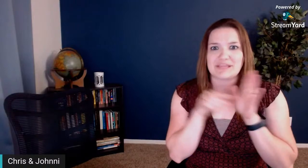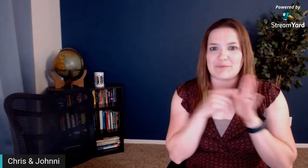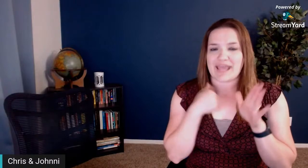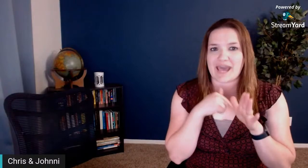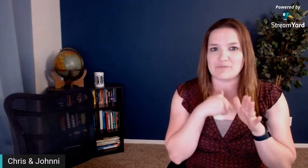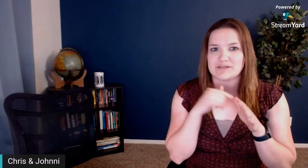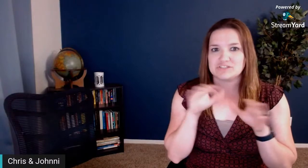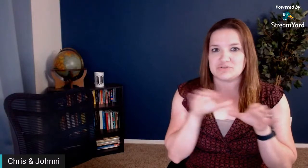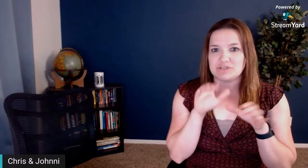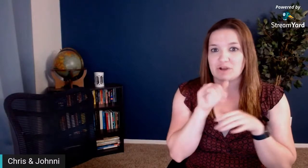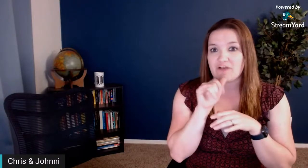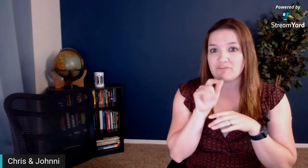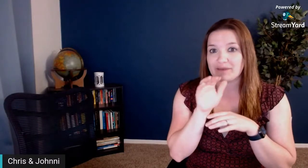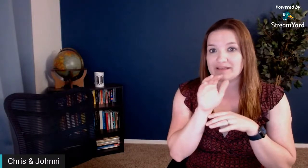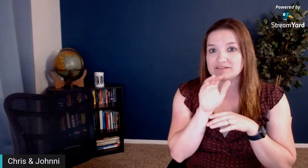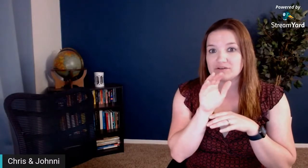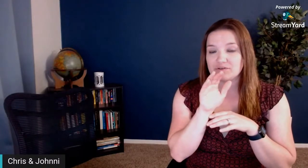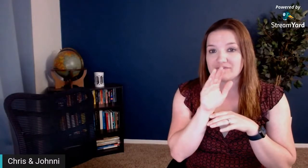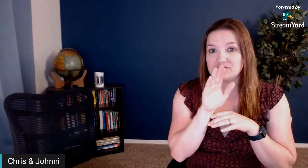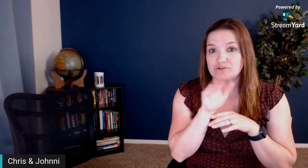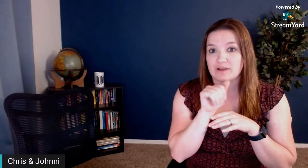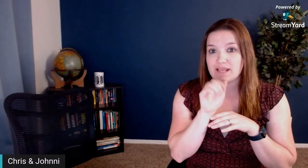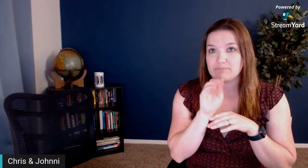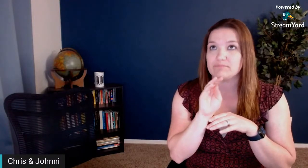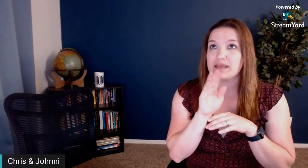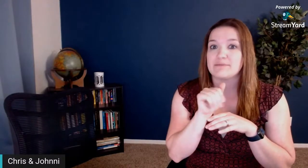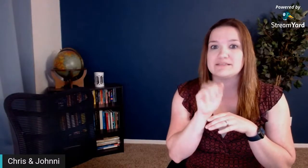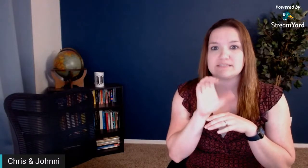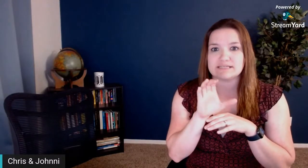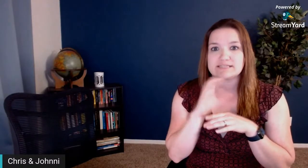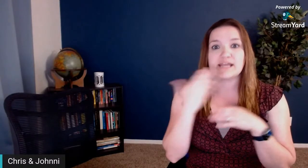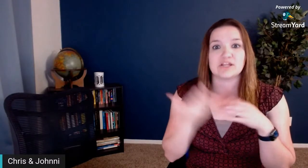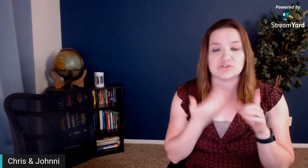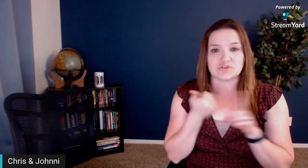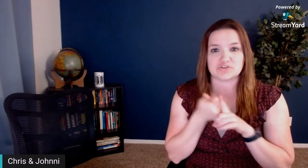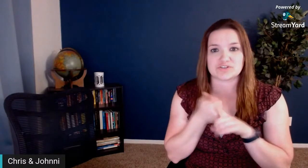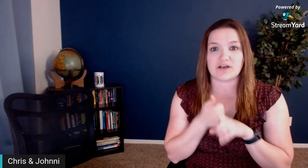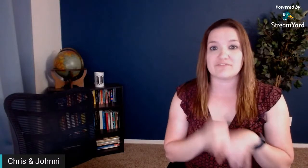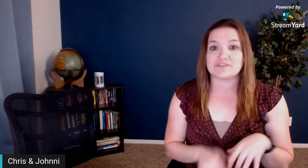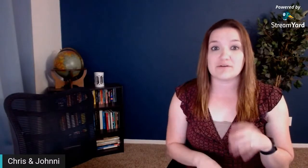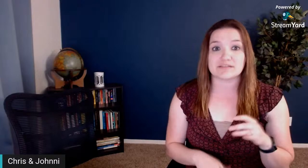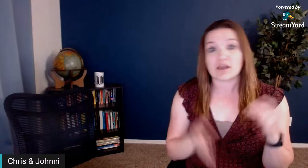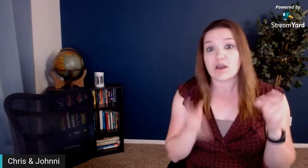that we had was doing your alphabet so you have to do your abcs and introduce yourself so i was like